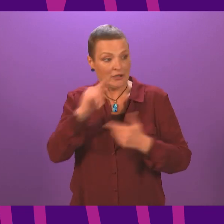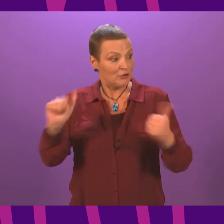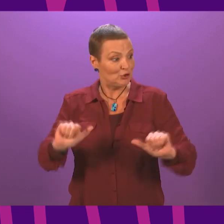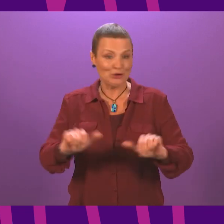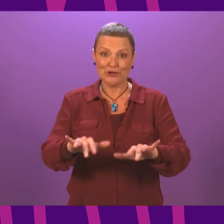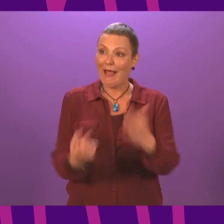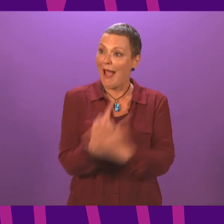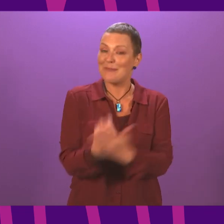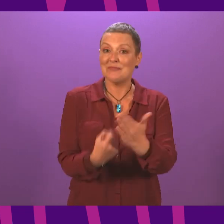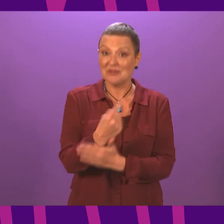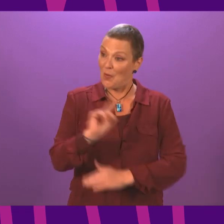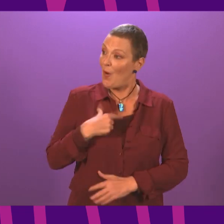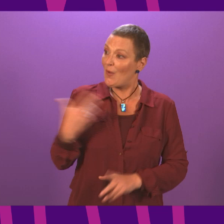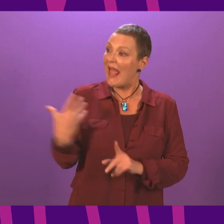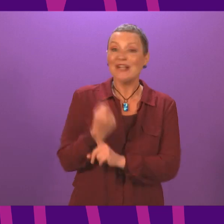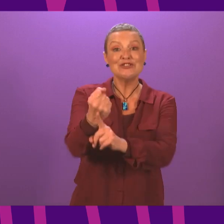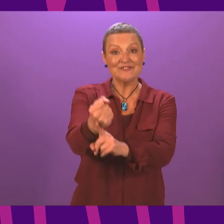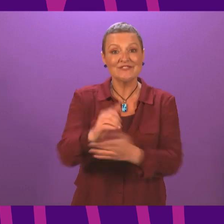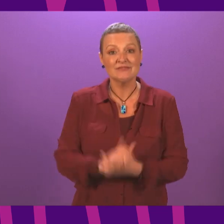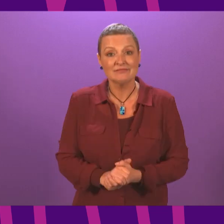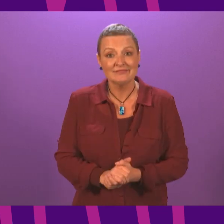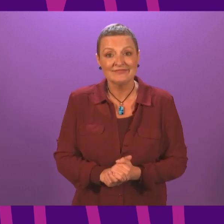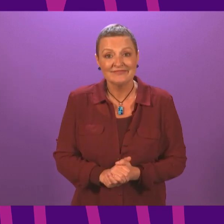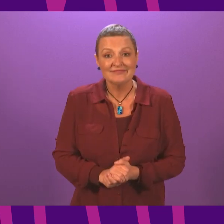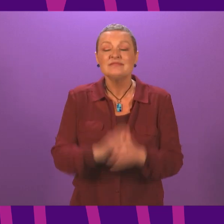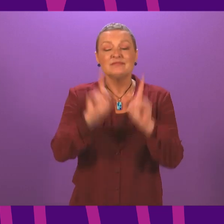That is what we have achieved, and now I want to give the Parliament clarity on when,